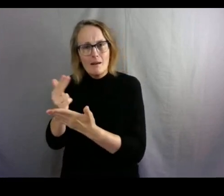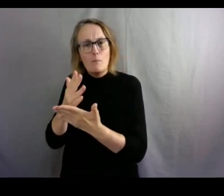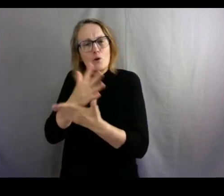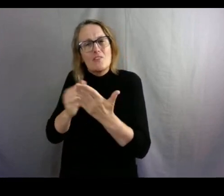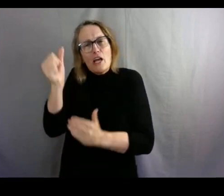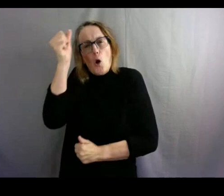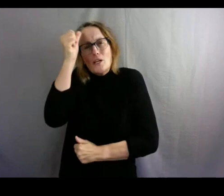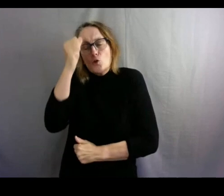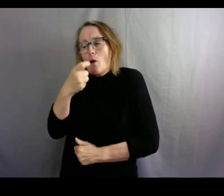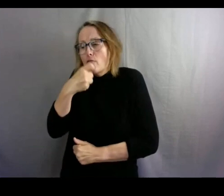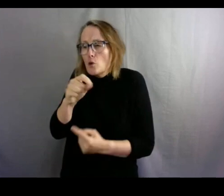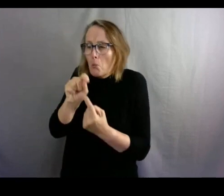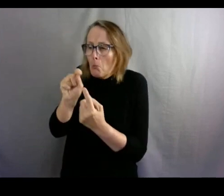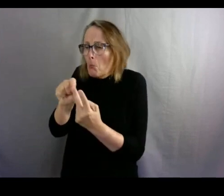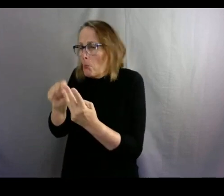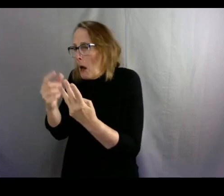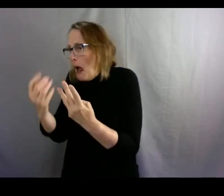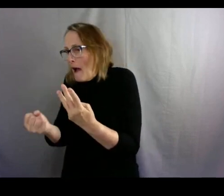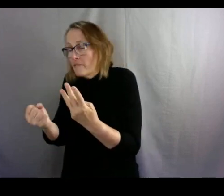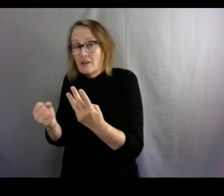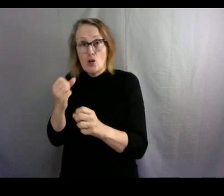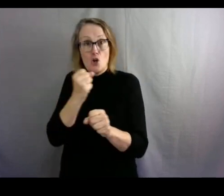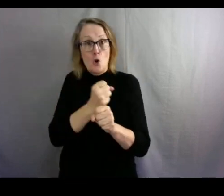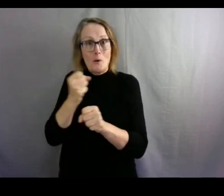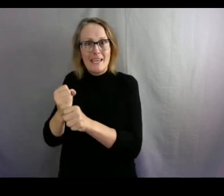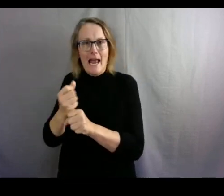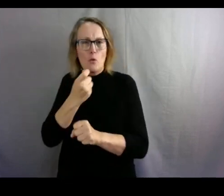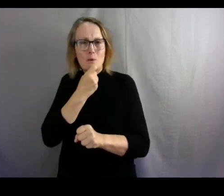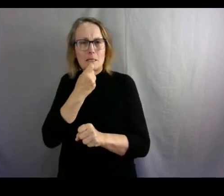He was more a myth than a real living painter.